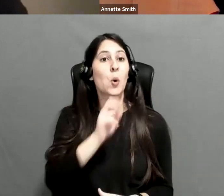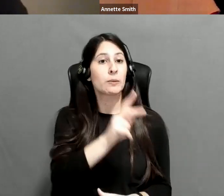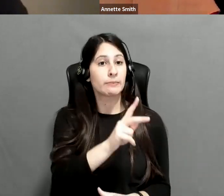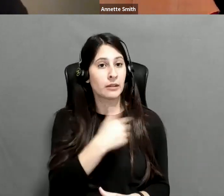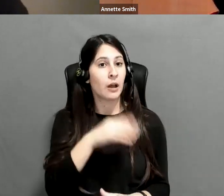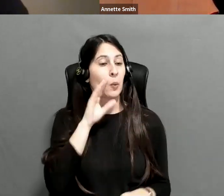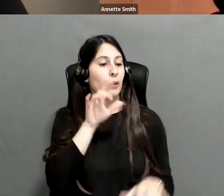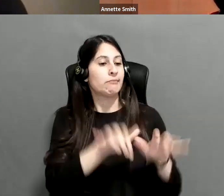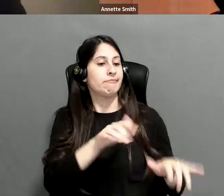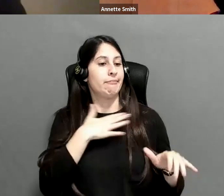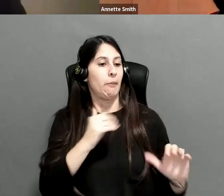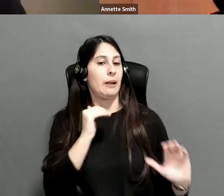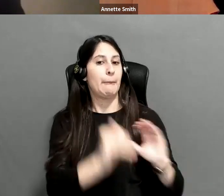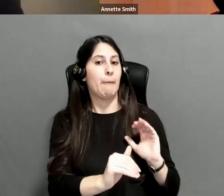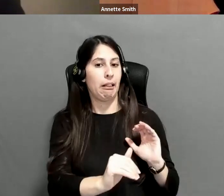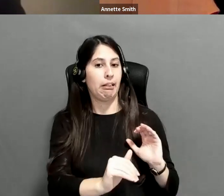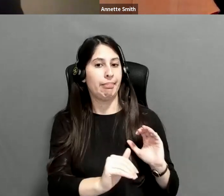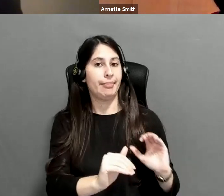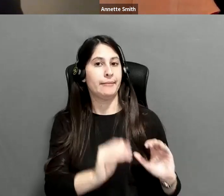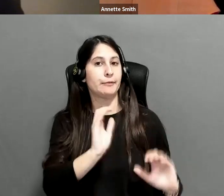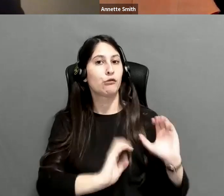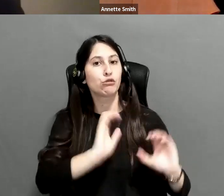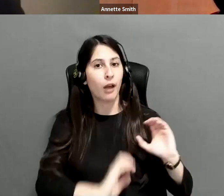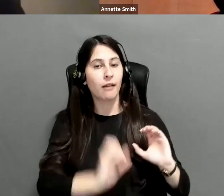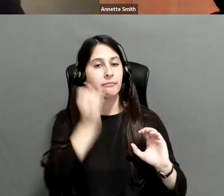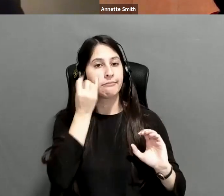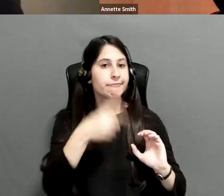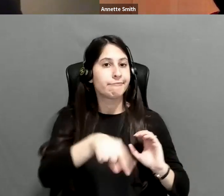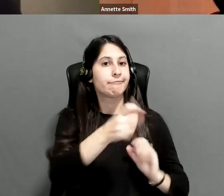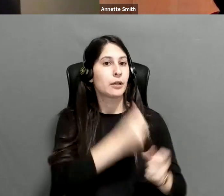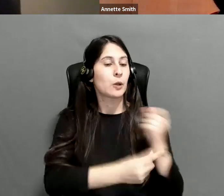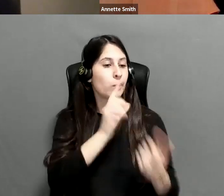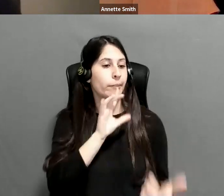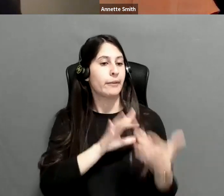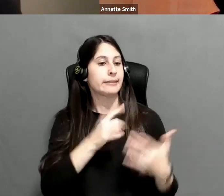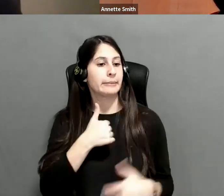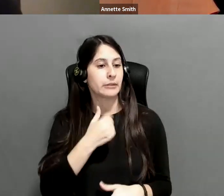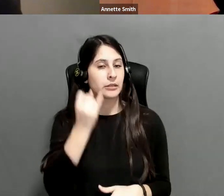other questions. Let's see. I think that is it. I am just going to